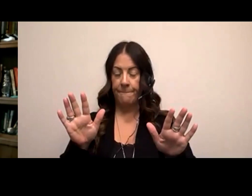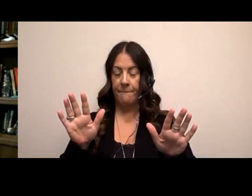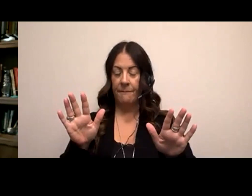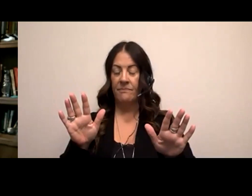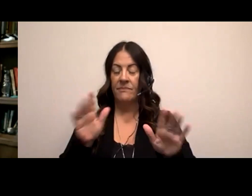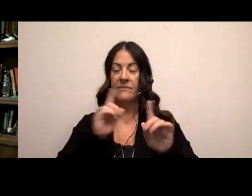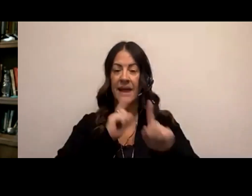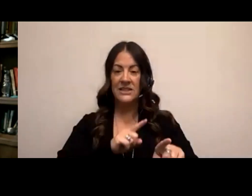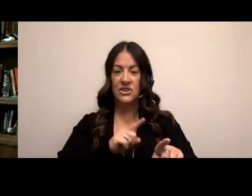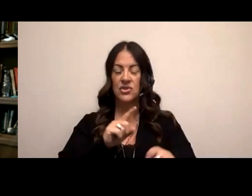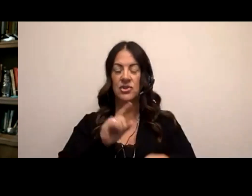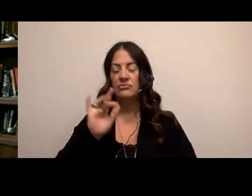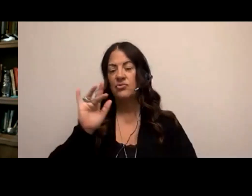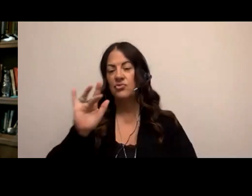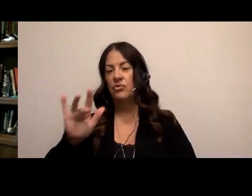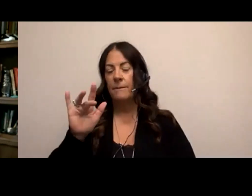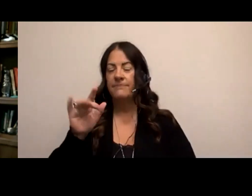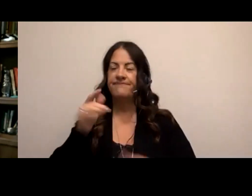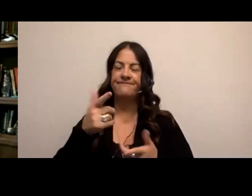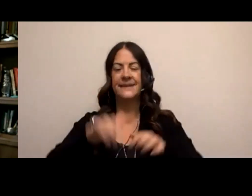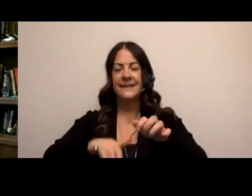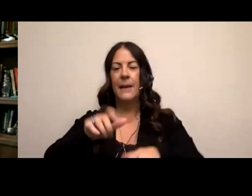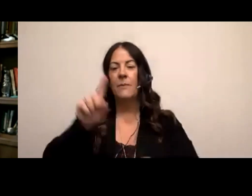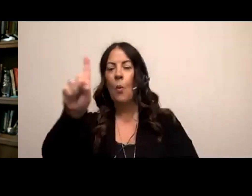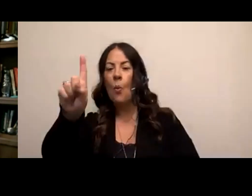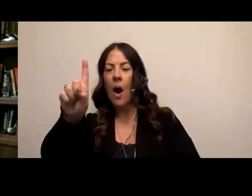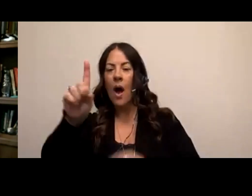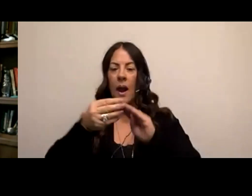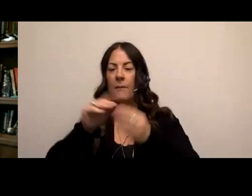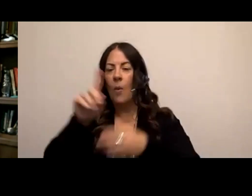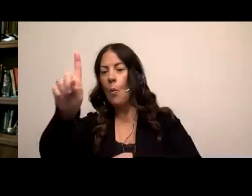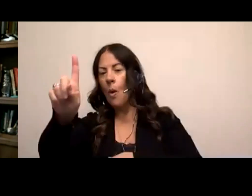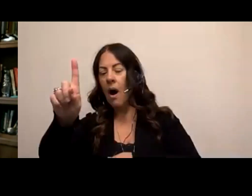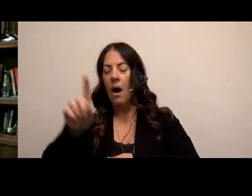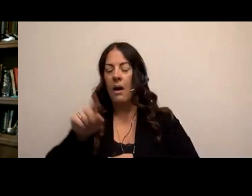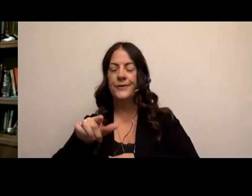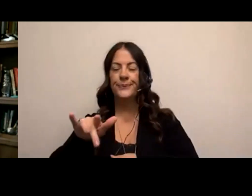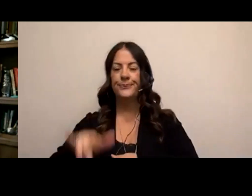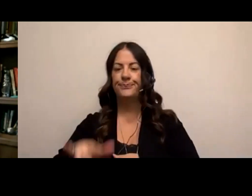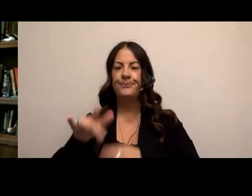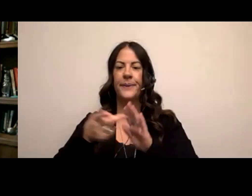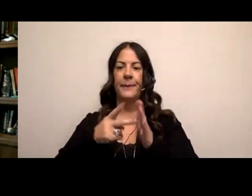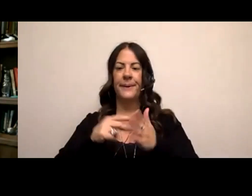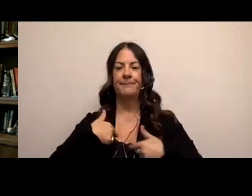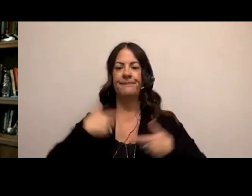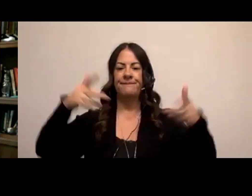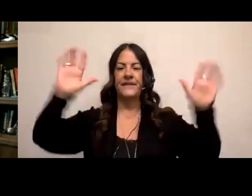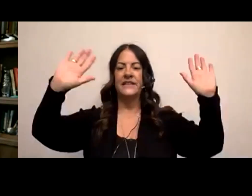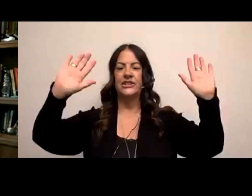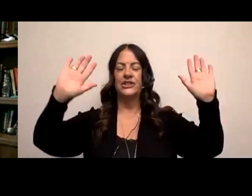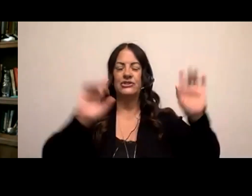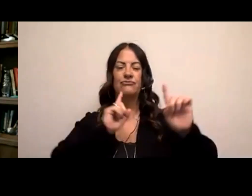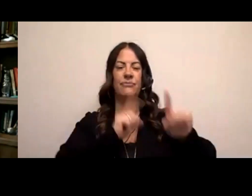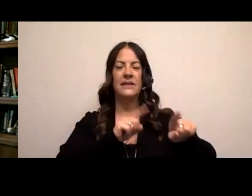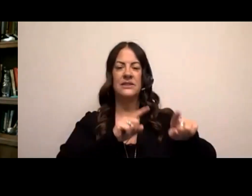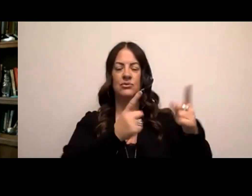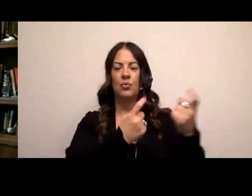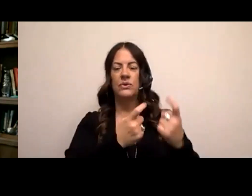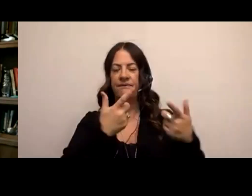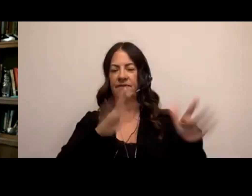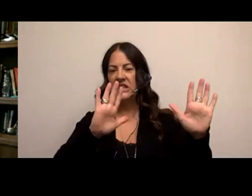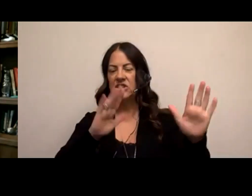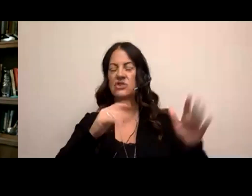CHAT BOX, DROP A NUMBER 1 IN THE CHAT BOX THAT LET'S ME KNOW THAT YOU FINISHED.